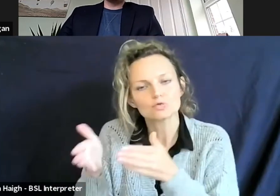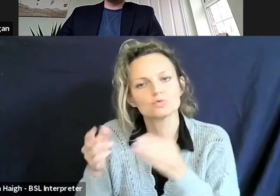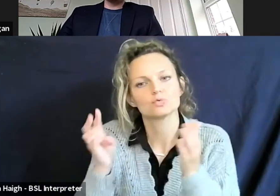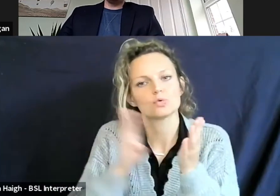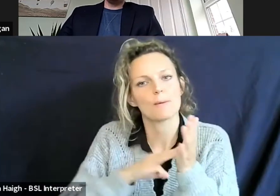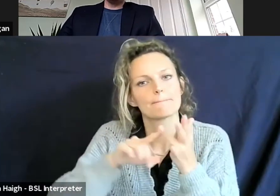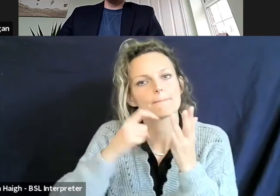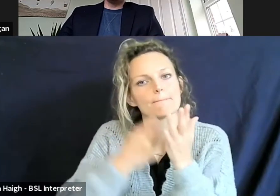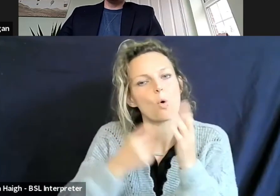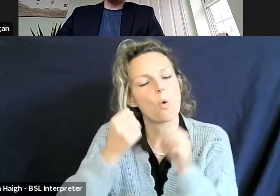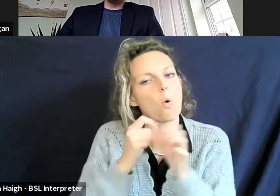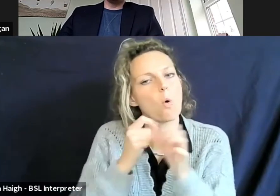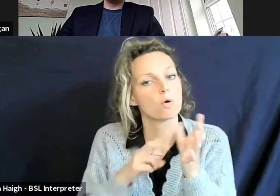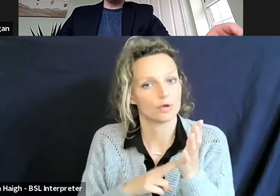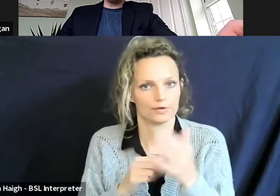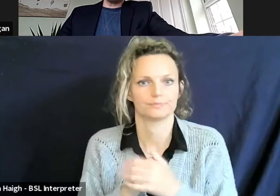I wish you all the very best and much success, continued success with HMRC.